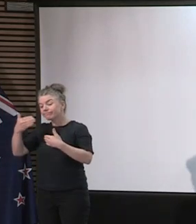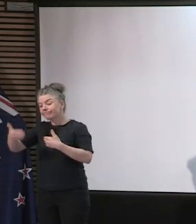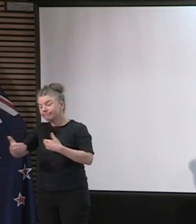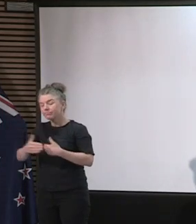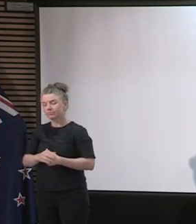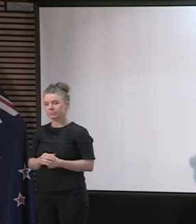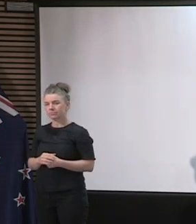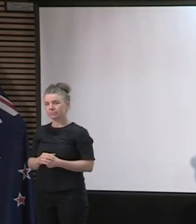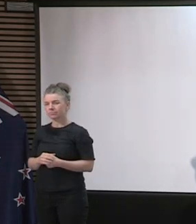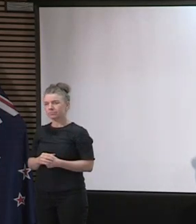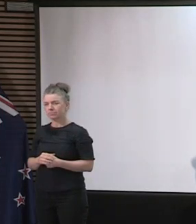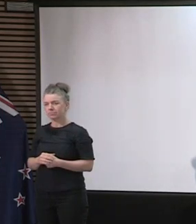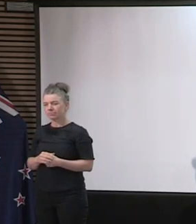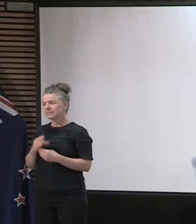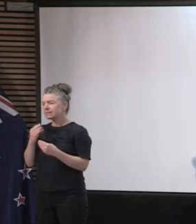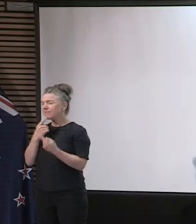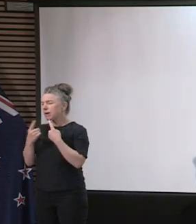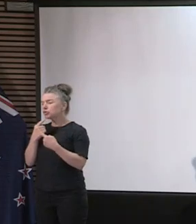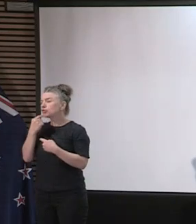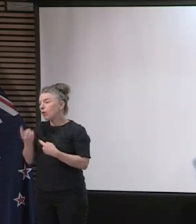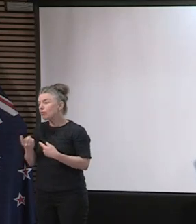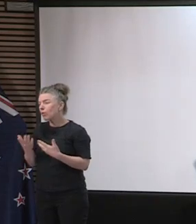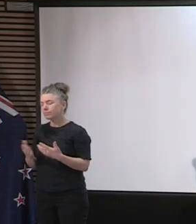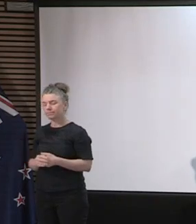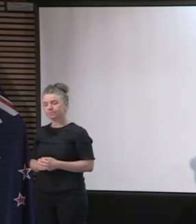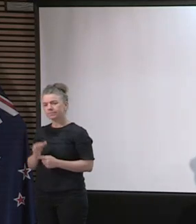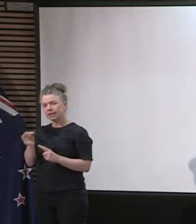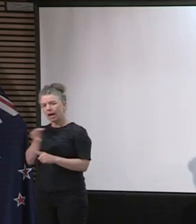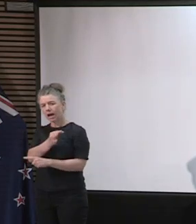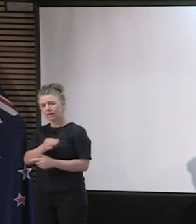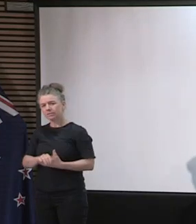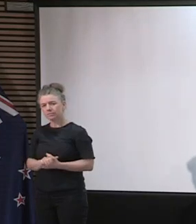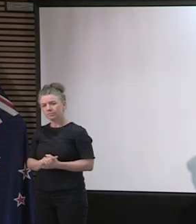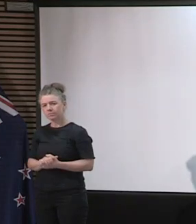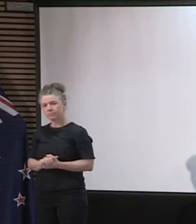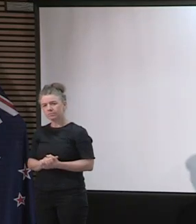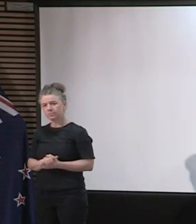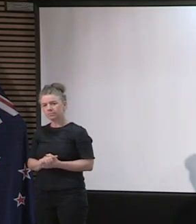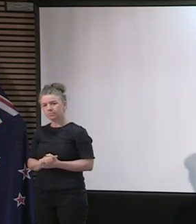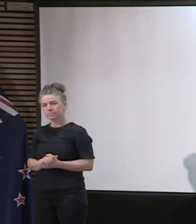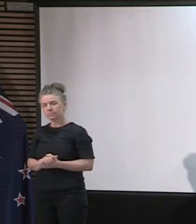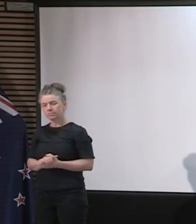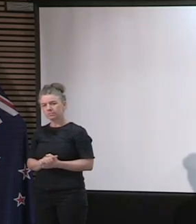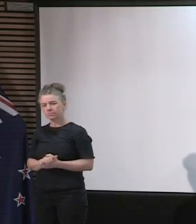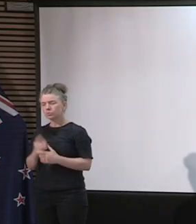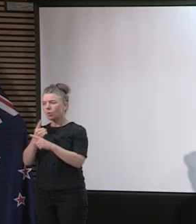and testing them all. Itself let you know the results of that when we have it, which will probably be - least some